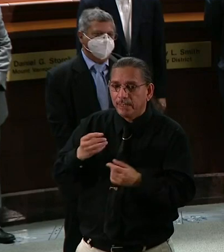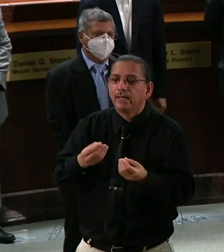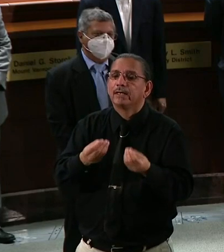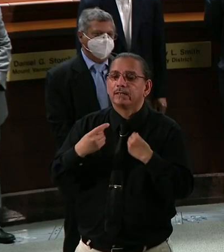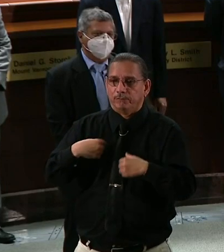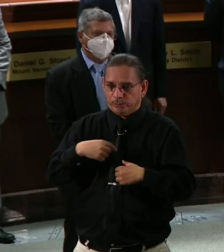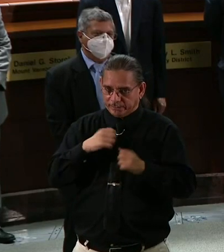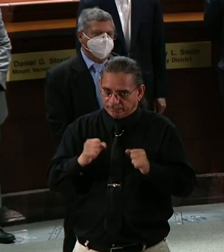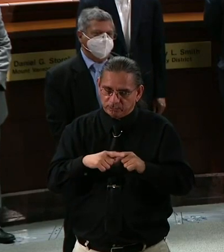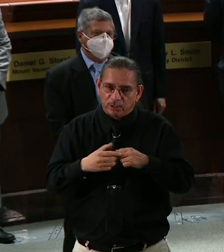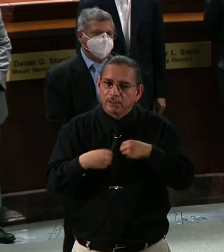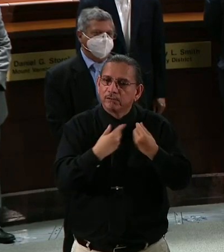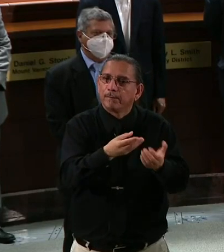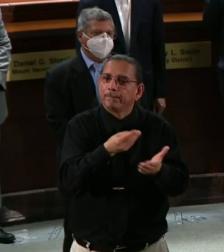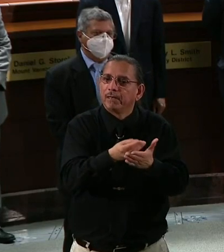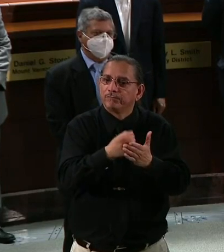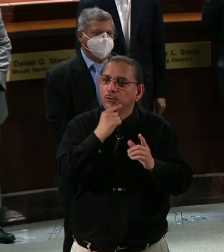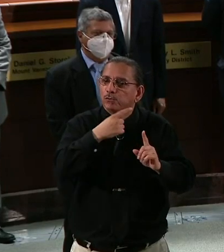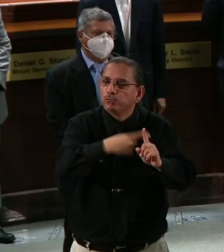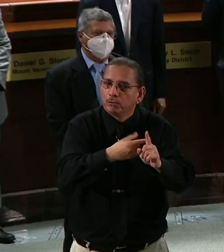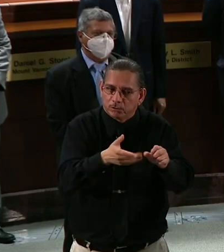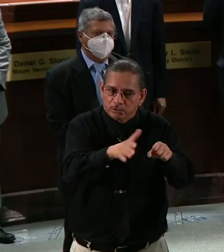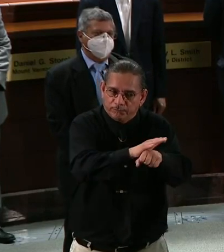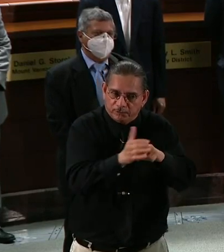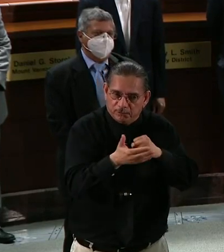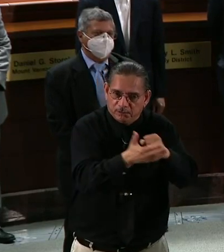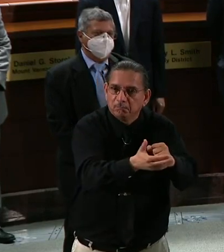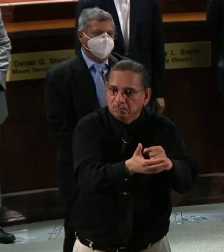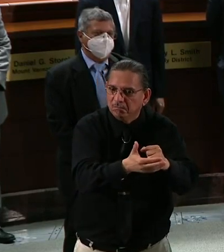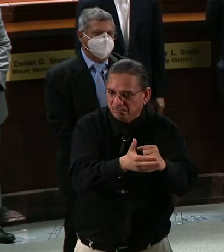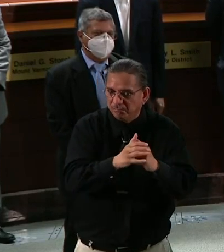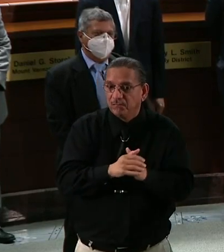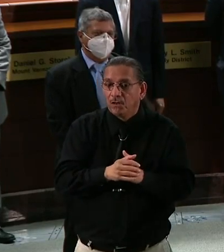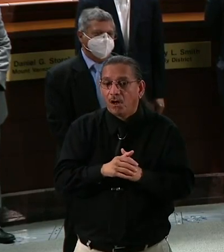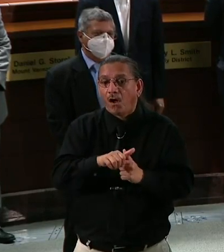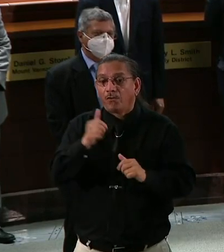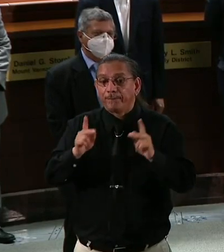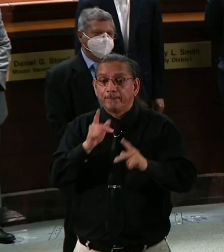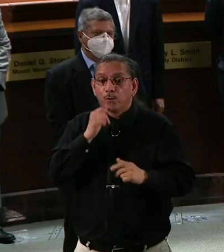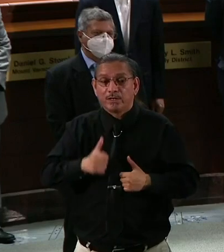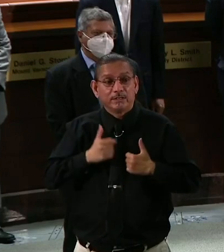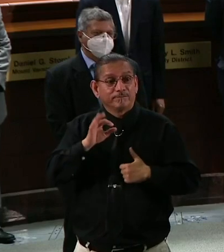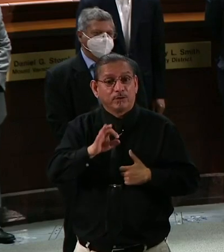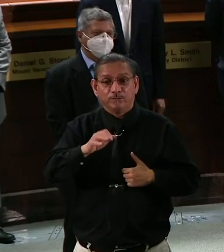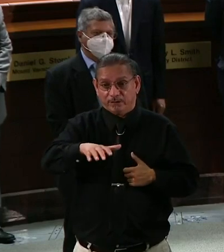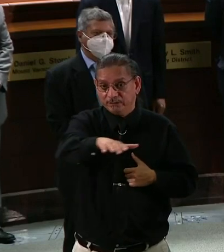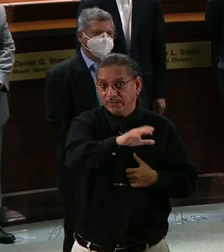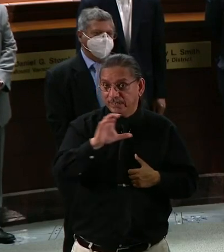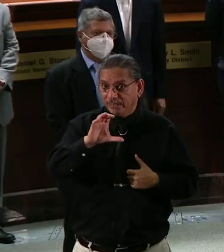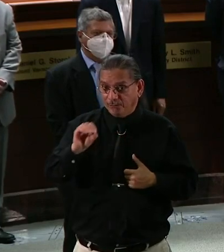TWENTY MEANS LETTUCE. SO. MUSKY